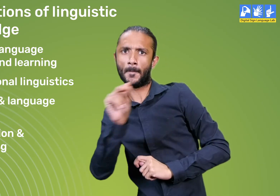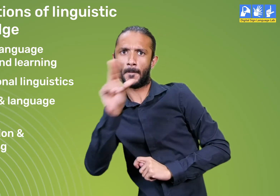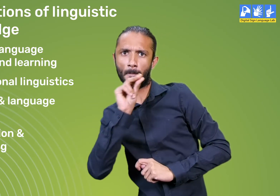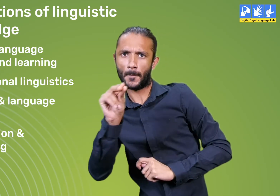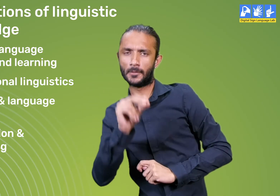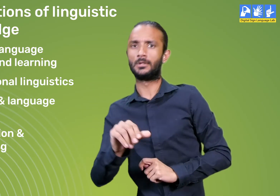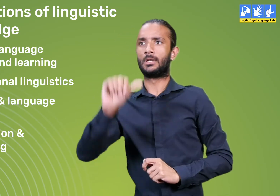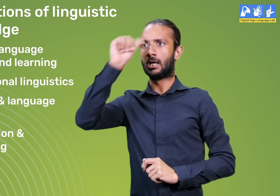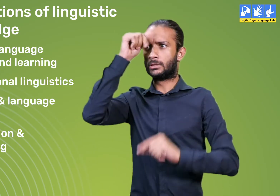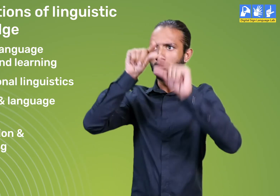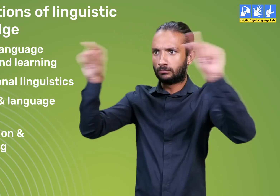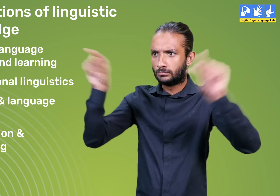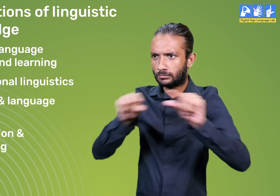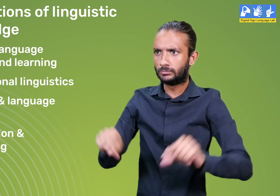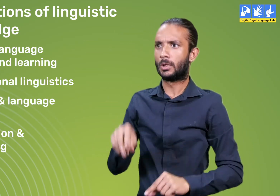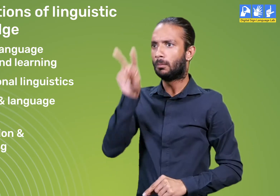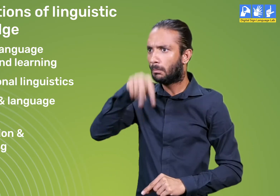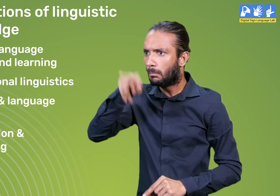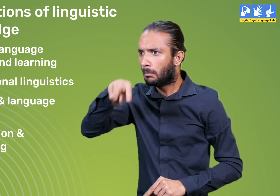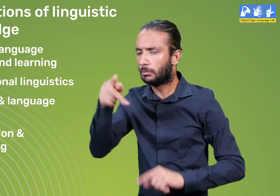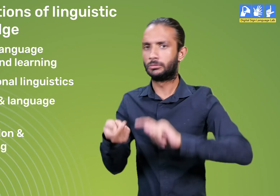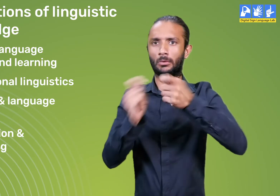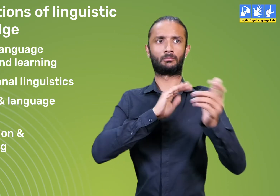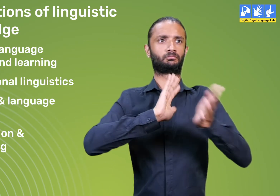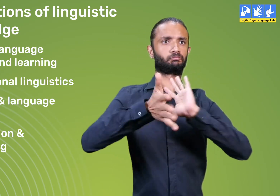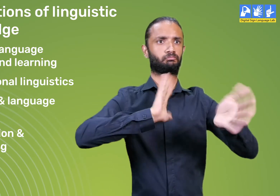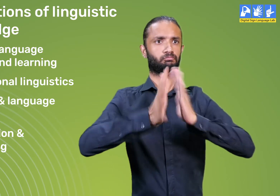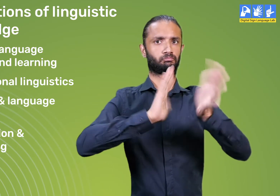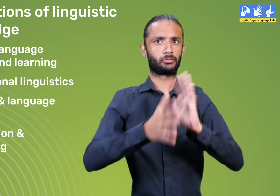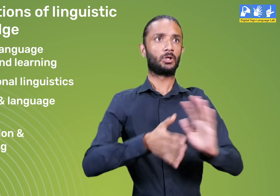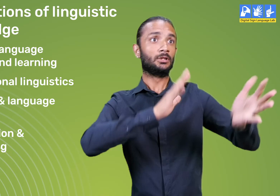or by reading hindi sentence they can show that sentence in sign language ,